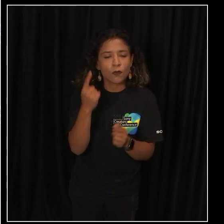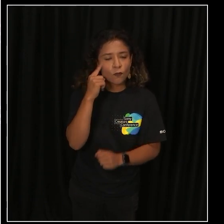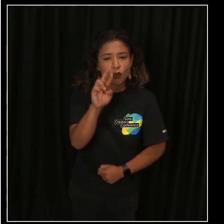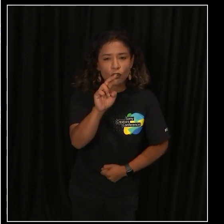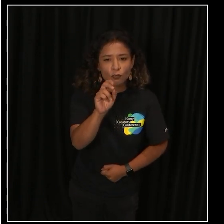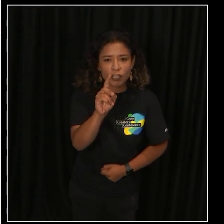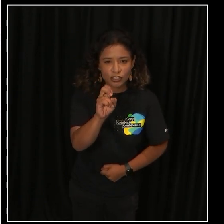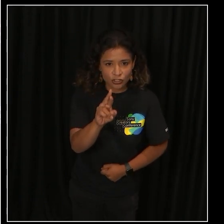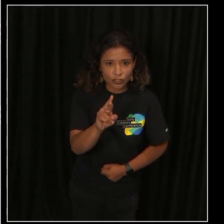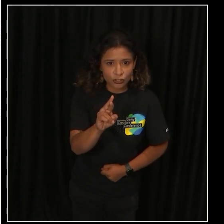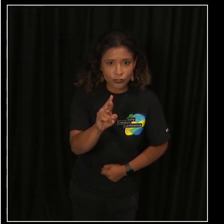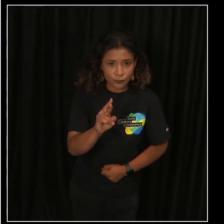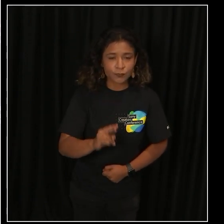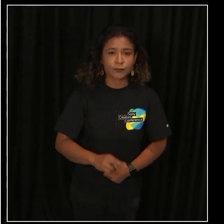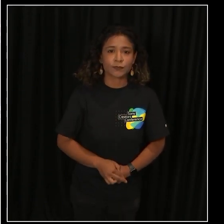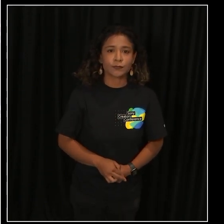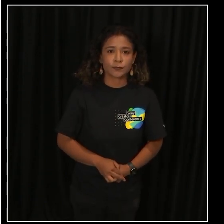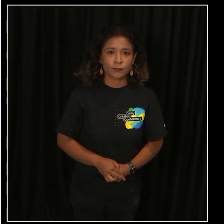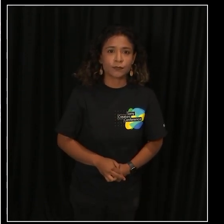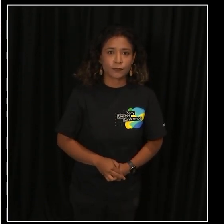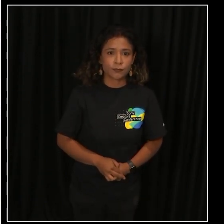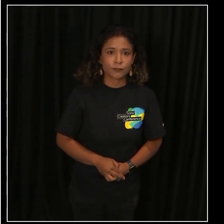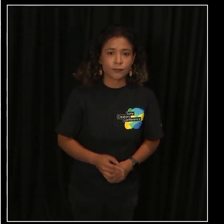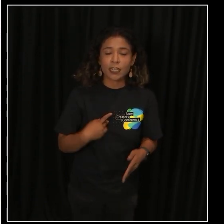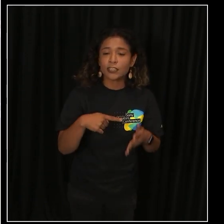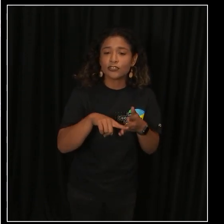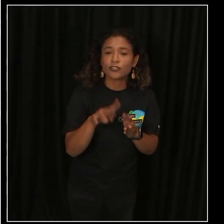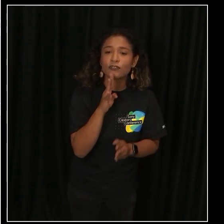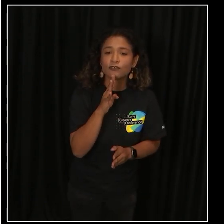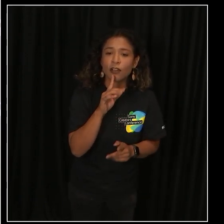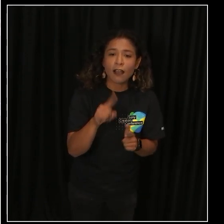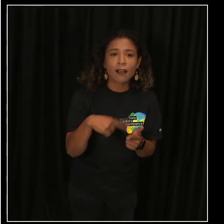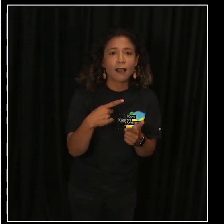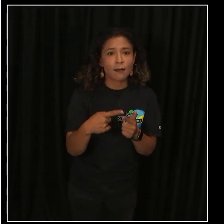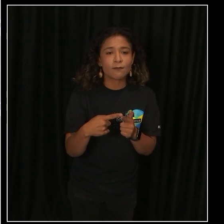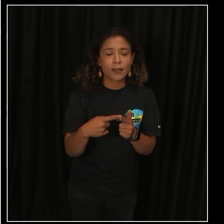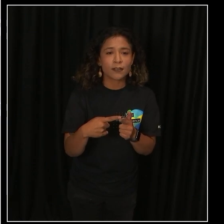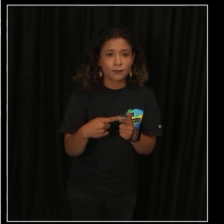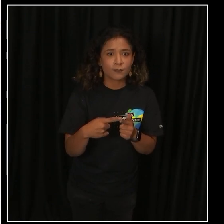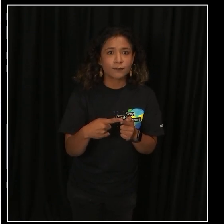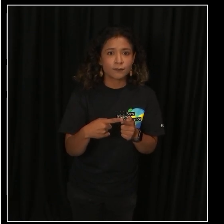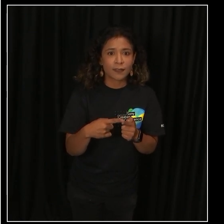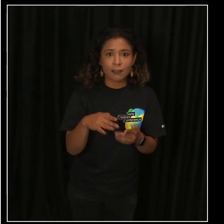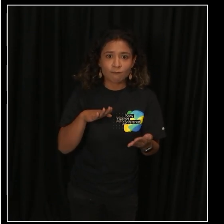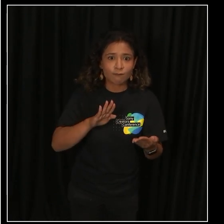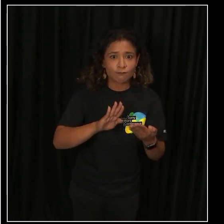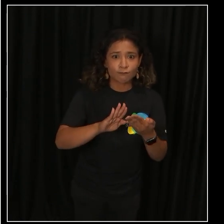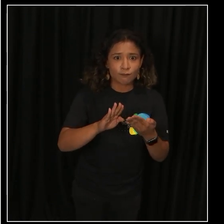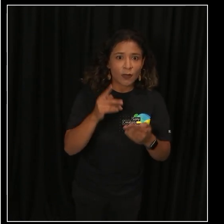First, I would start for talking about PlayStation VR2 support In Gran Turismo 7.